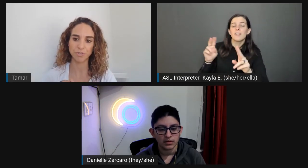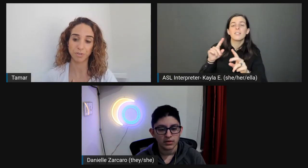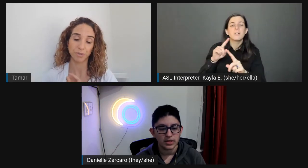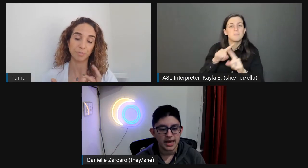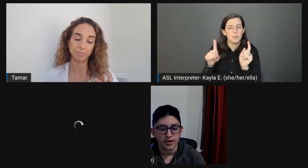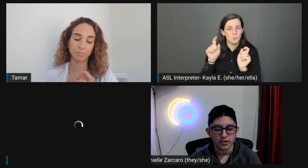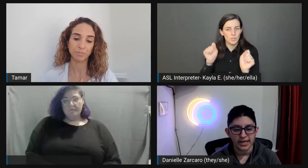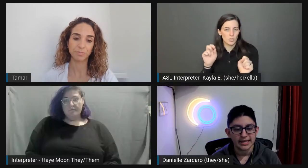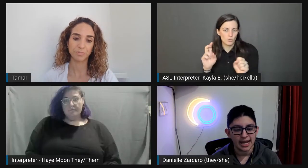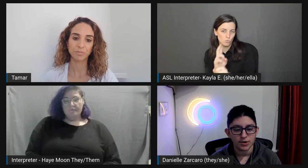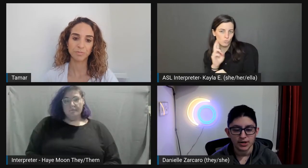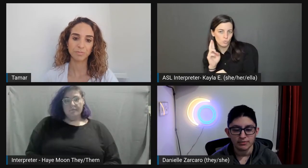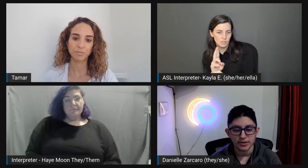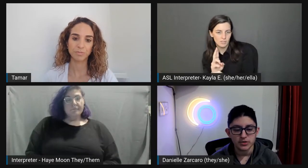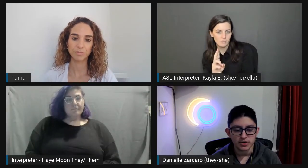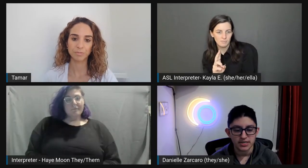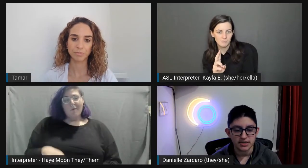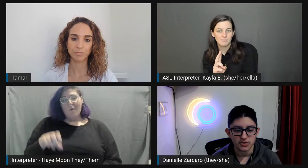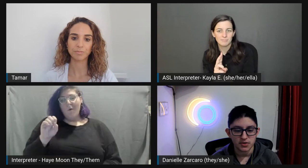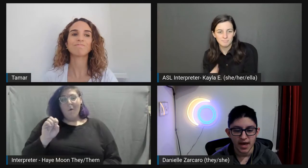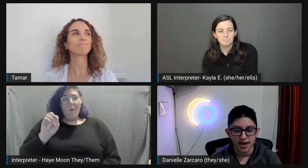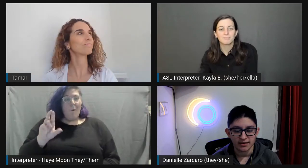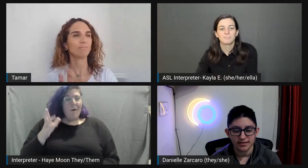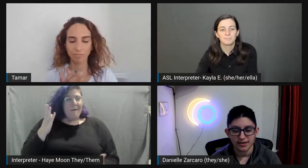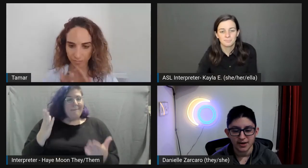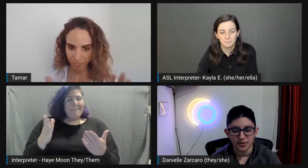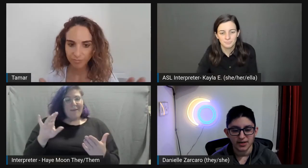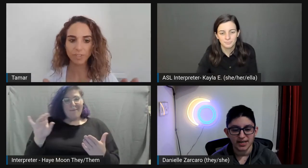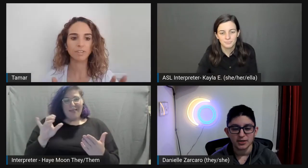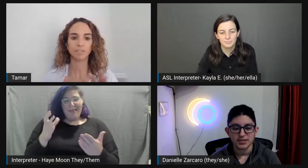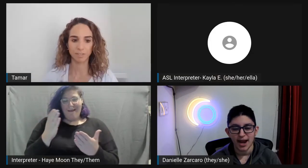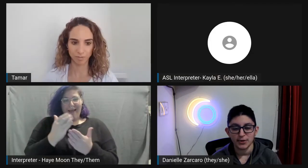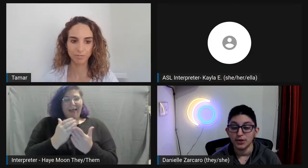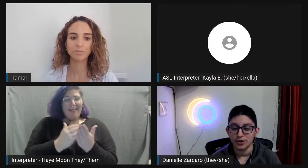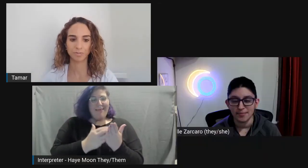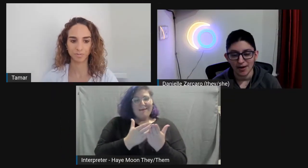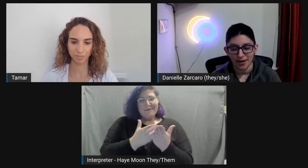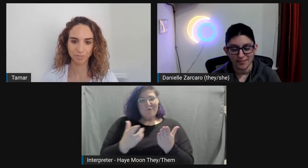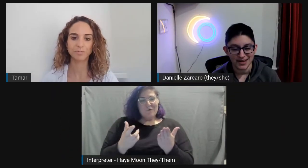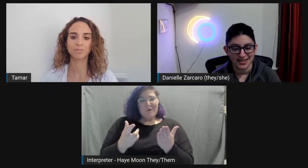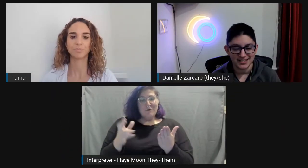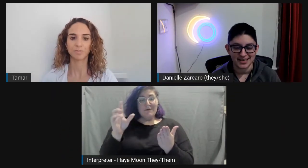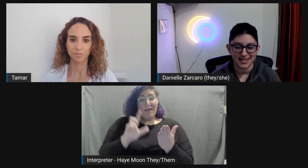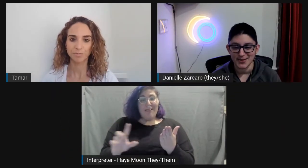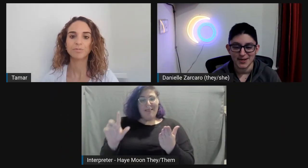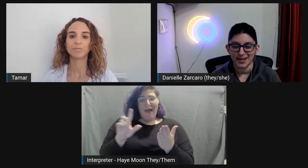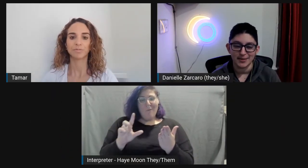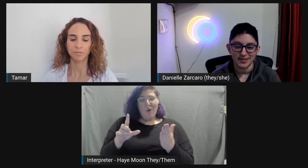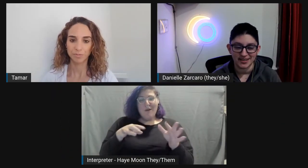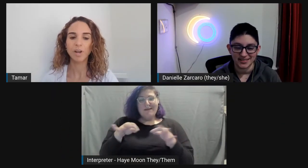Yes, or a library of resources that here's how you learn about automated testing, and then you can come to us.